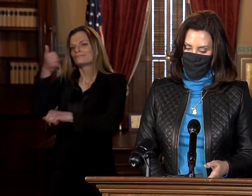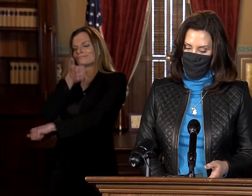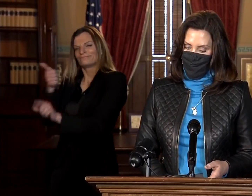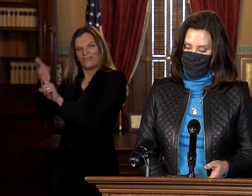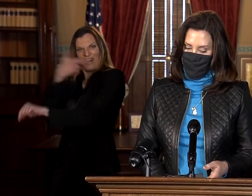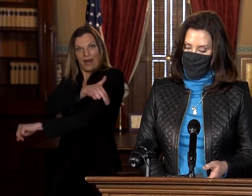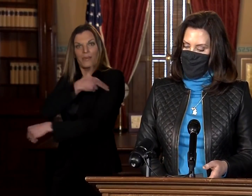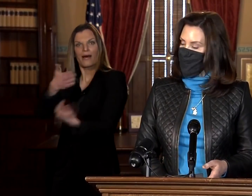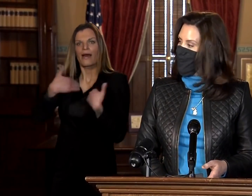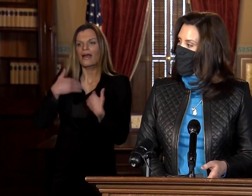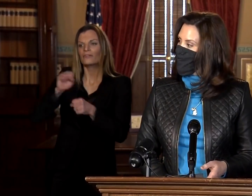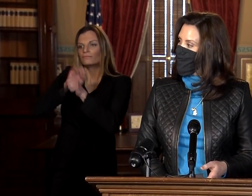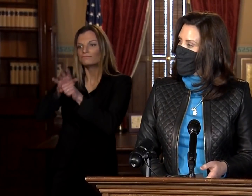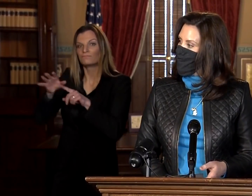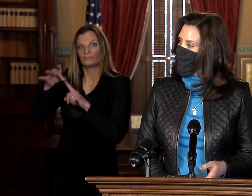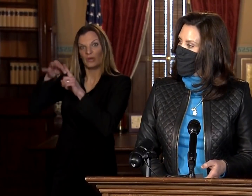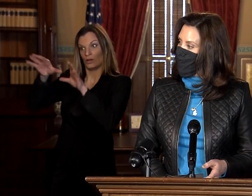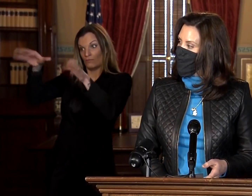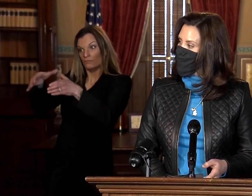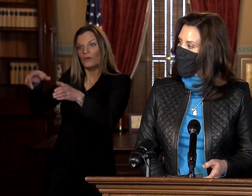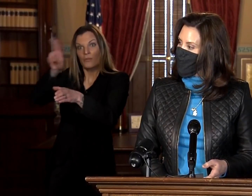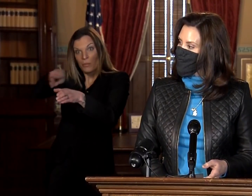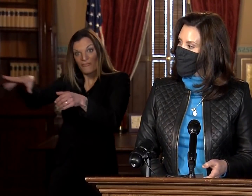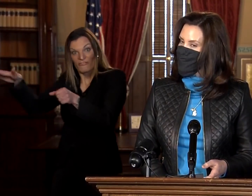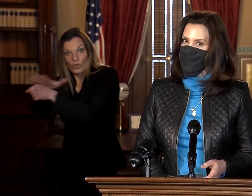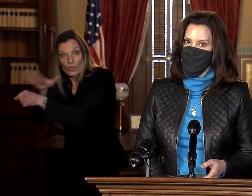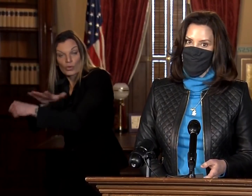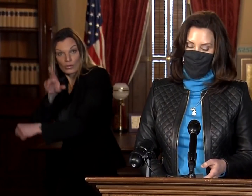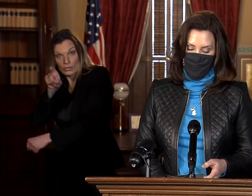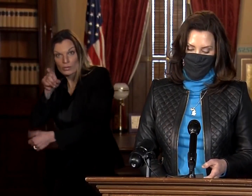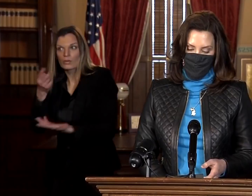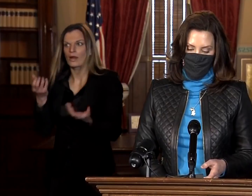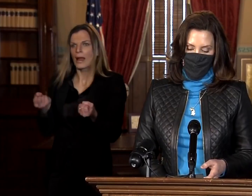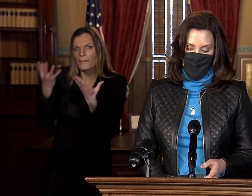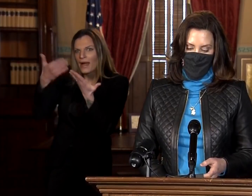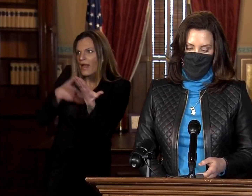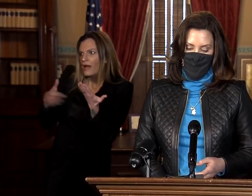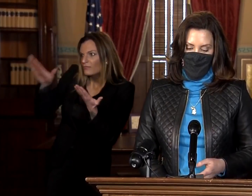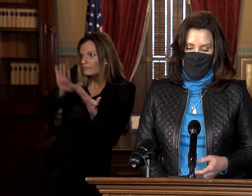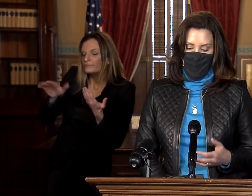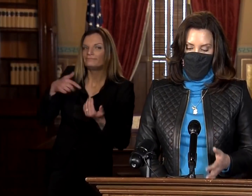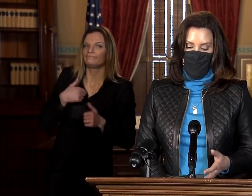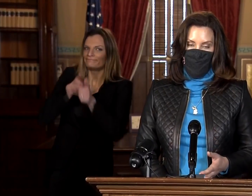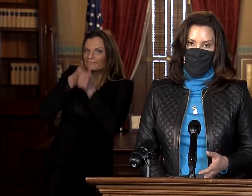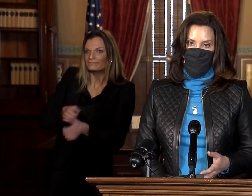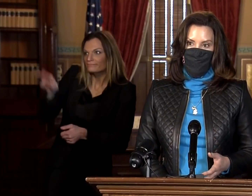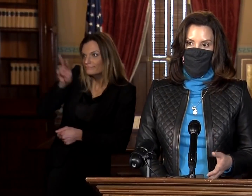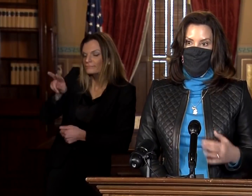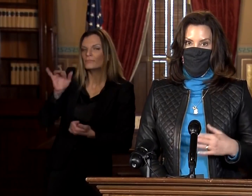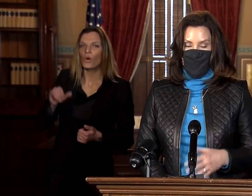at measurements like falling cases, percentage of Covid cases, percentage of Covid hospital beds that are hospital beds that are available, and falling positive